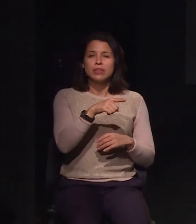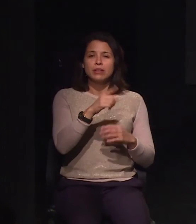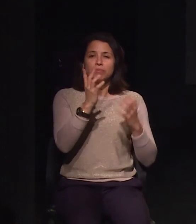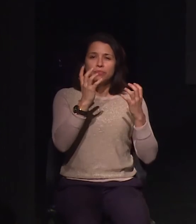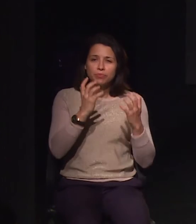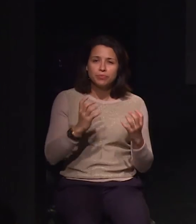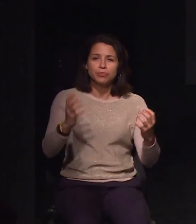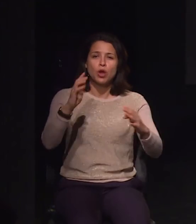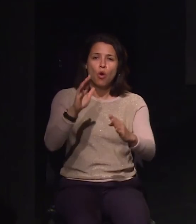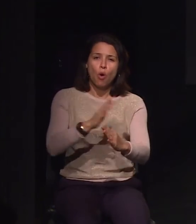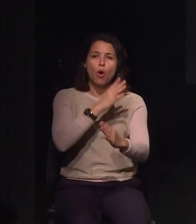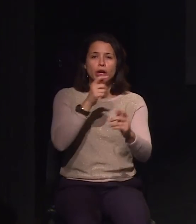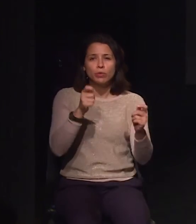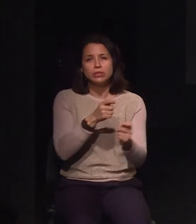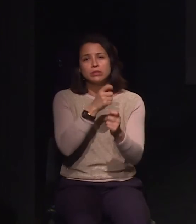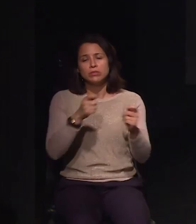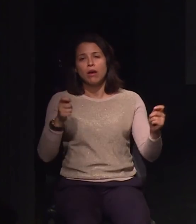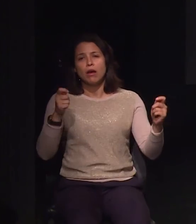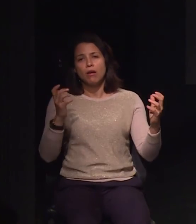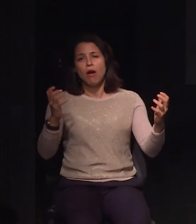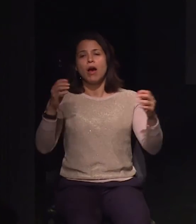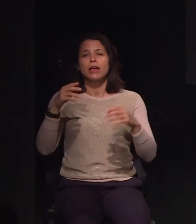long term partner who knew about it.